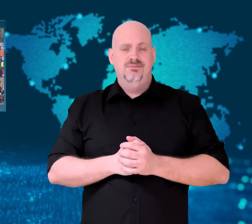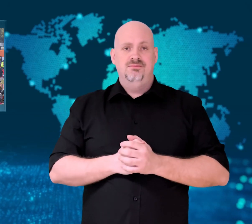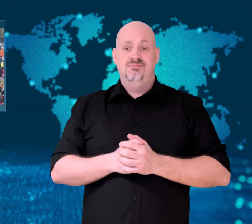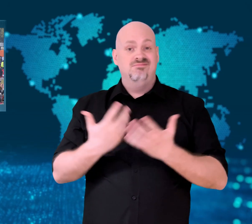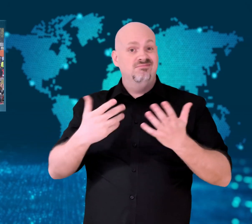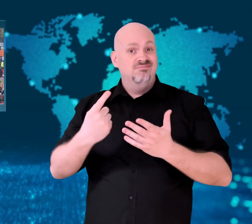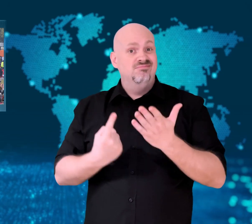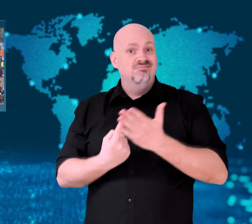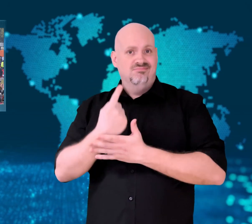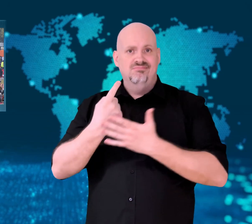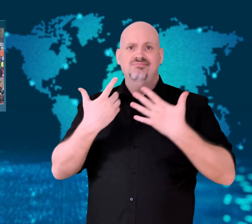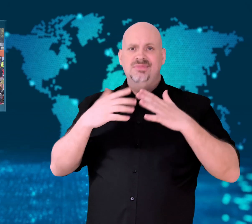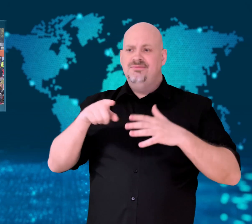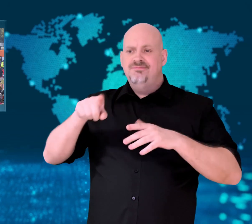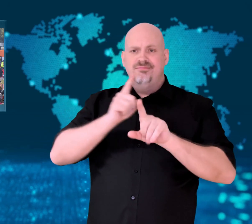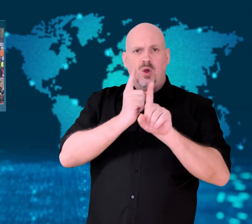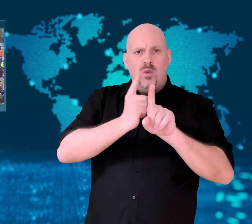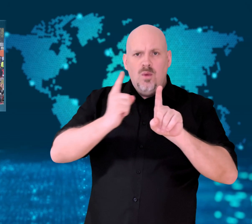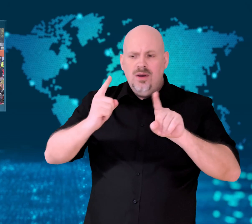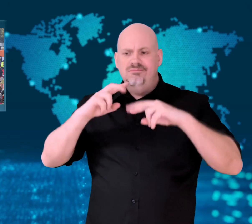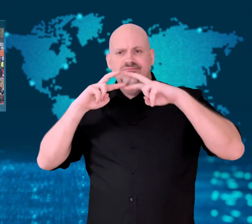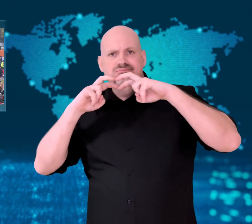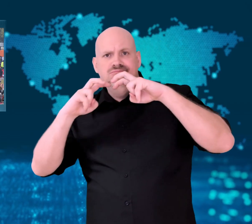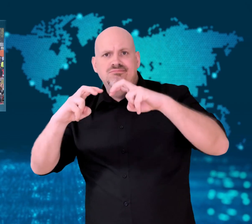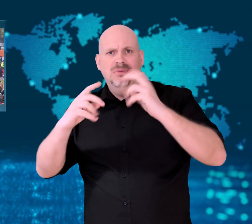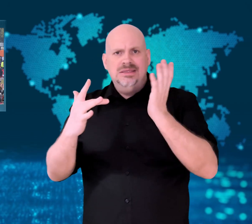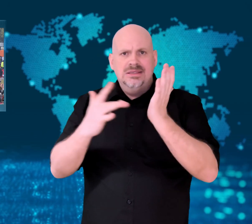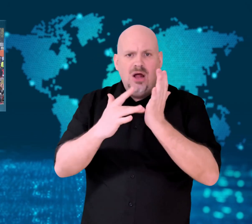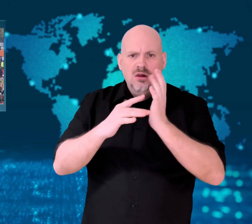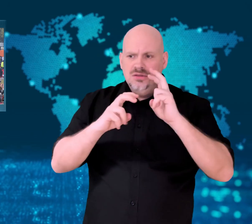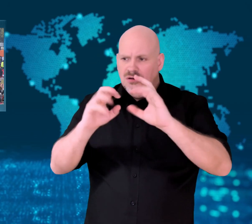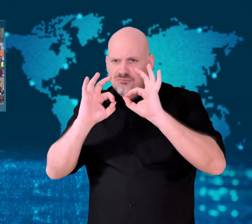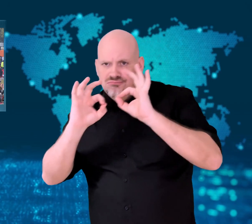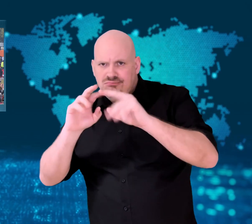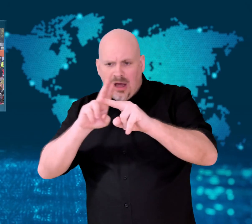The incident took place during routine maintenance.